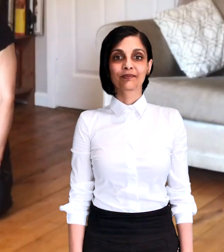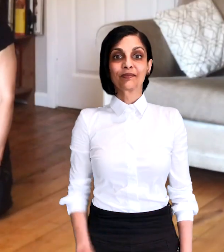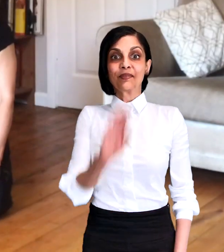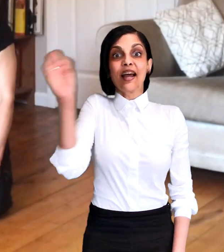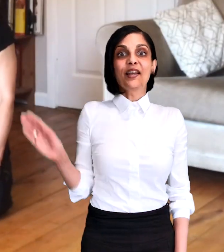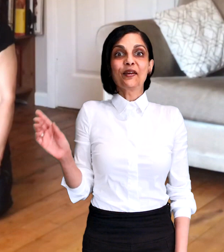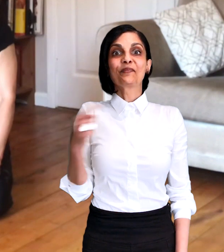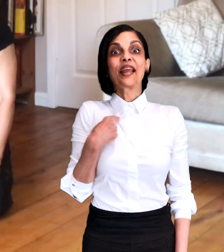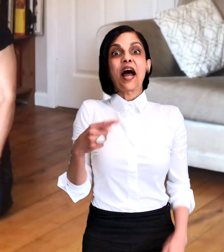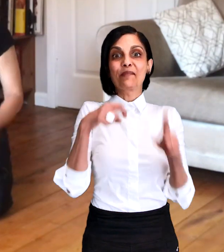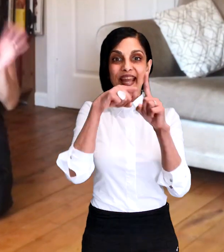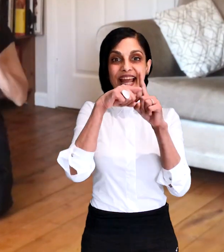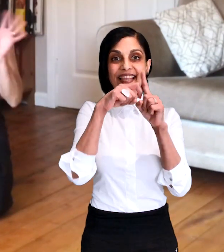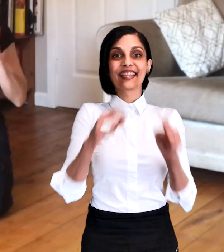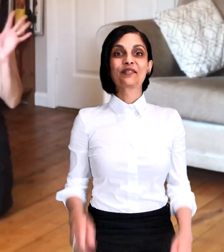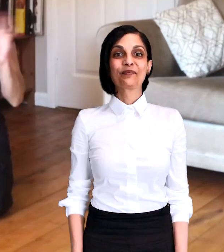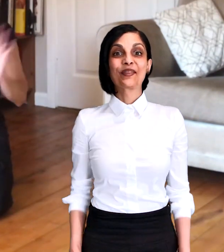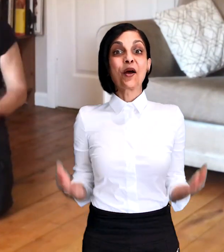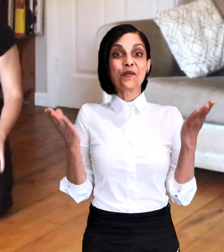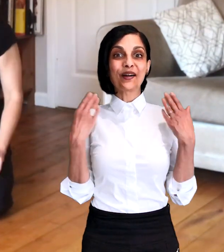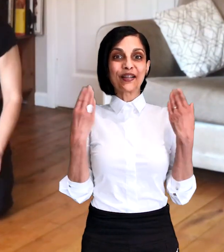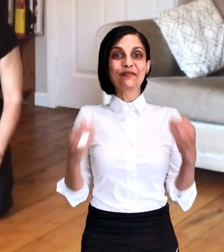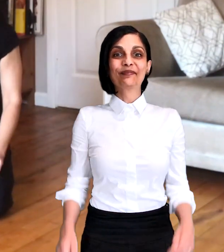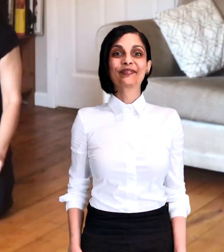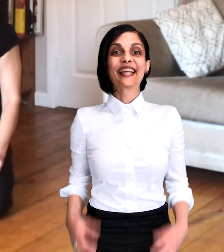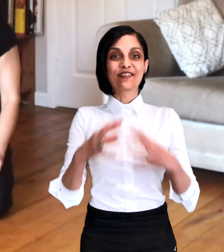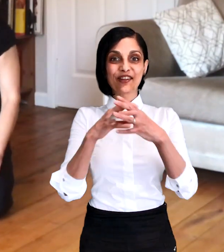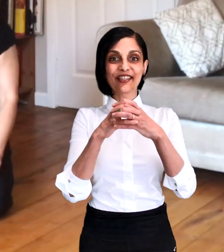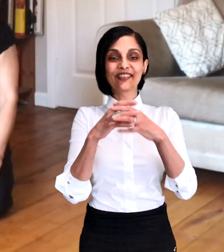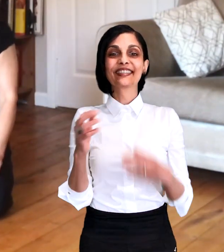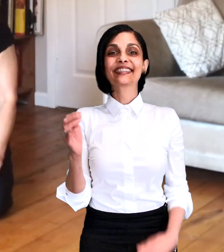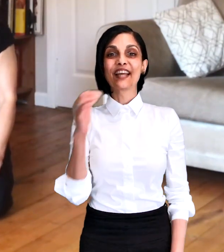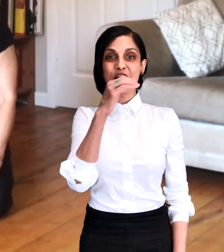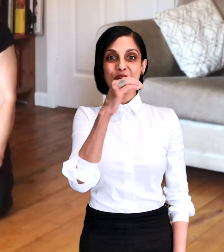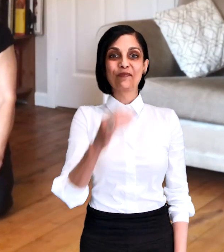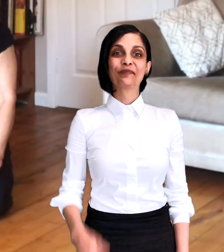Hello everybody, I am Kath. Welcome to Wriggle at home.